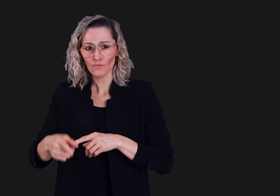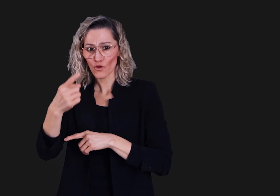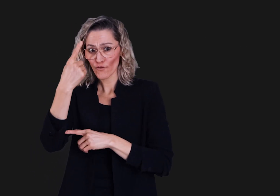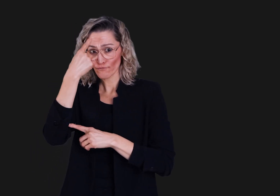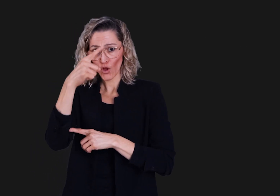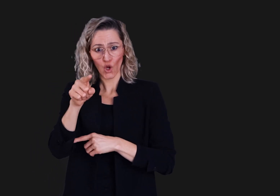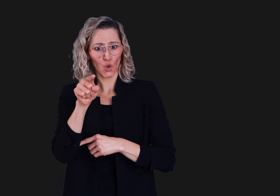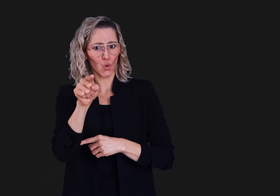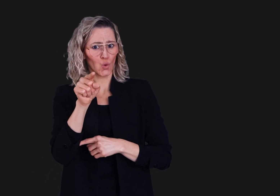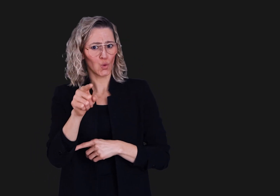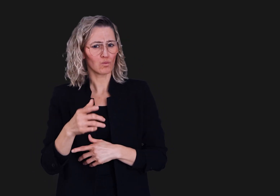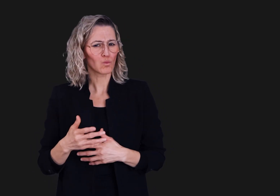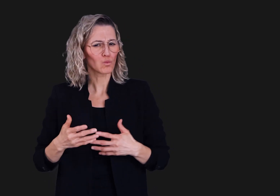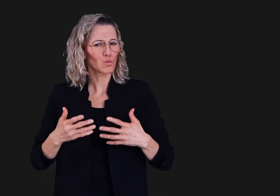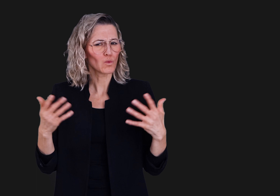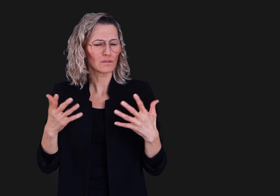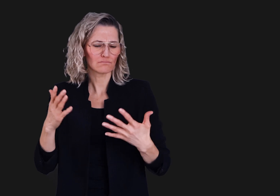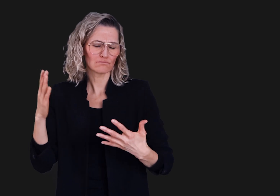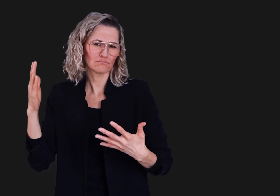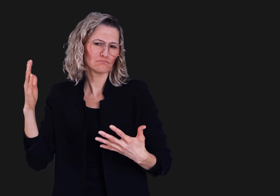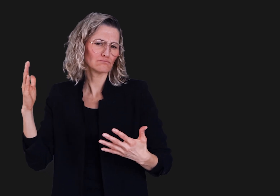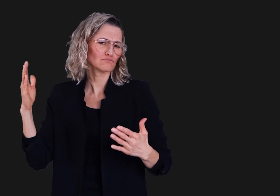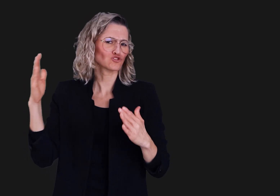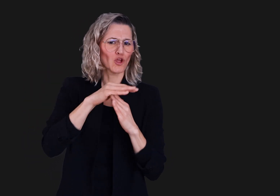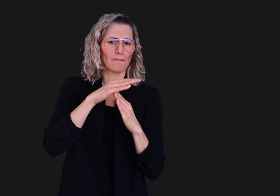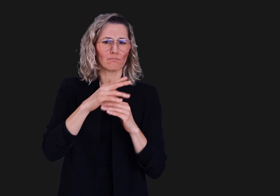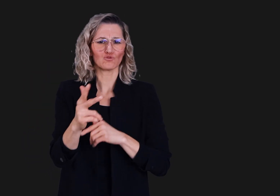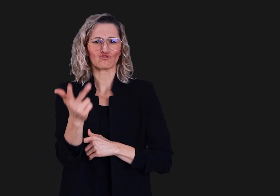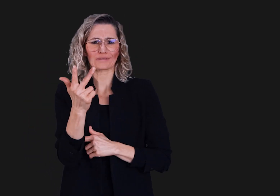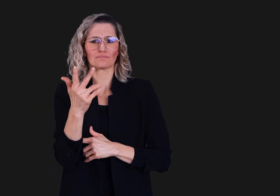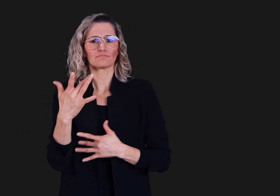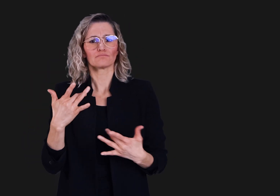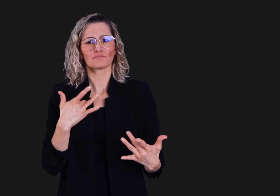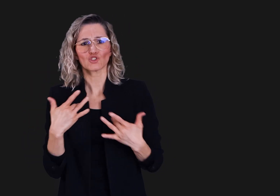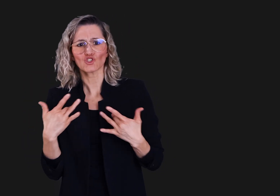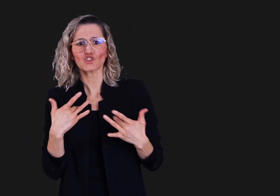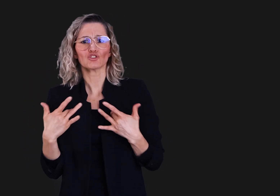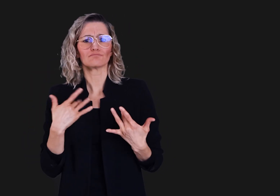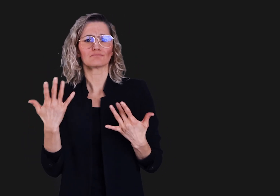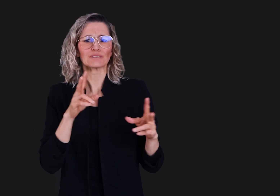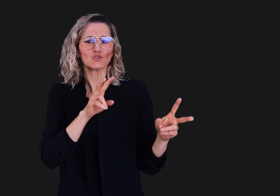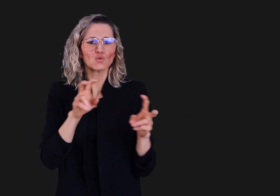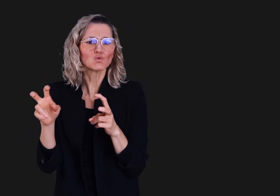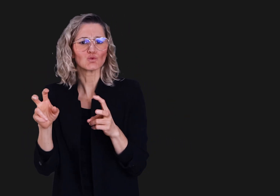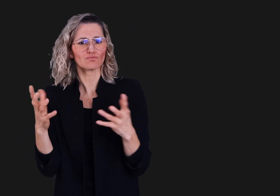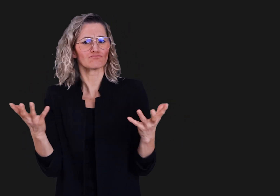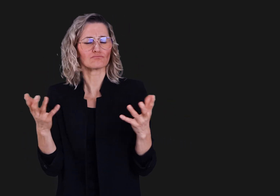Figure 10. Priorities: Issues or Areas of Concern (Top five results from the online survey)